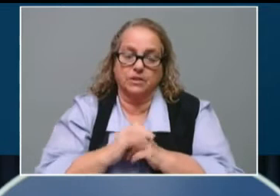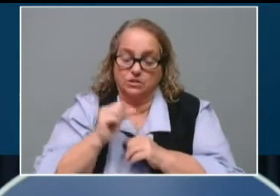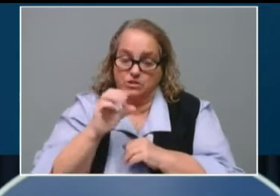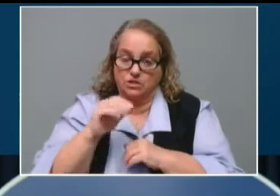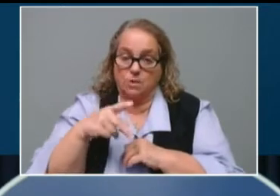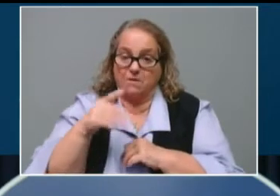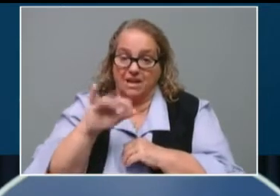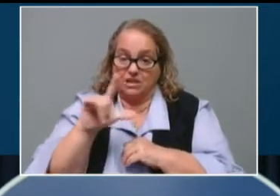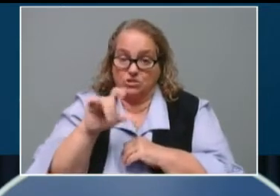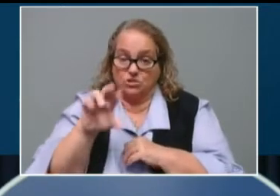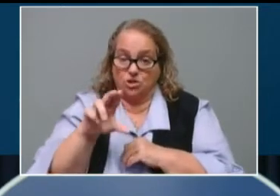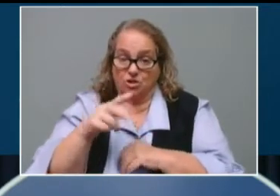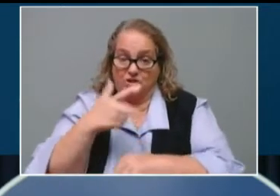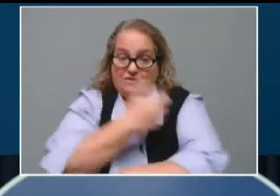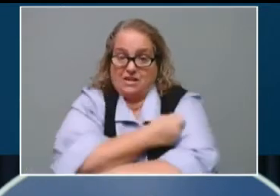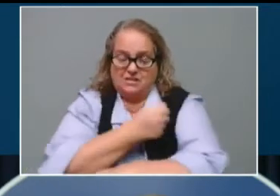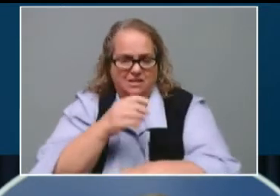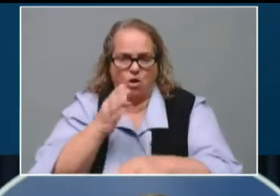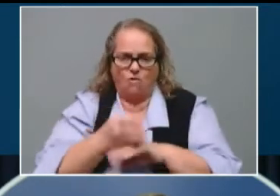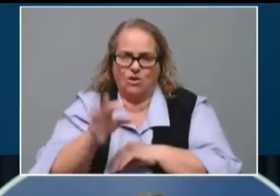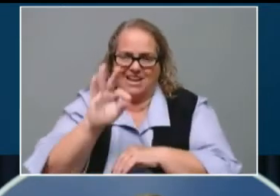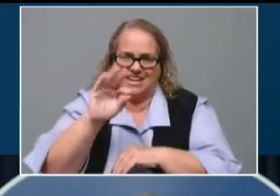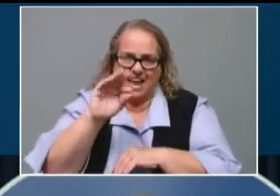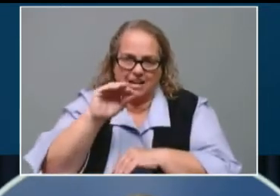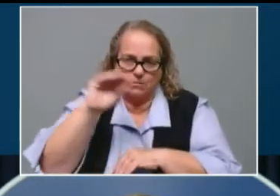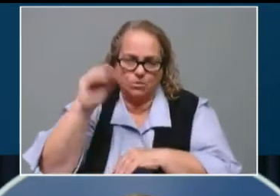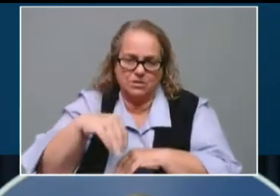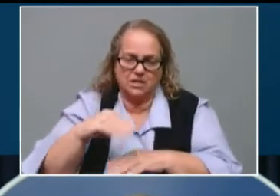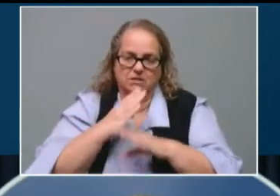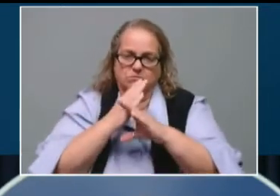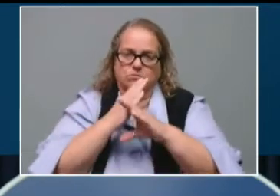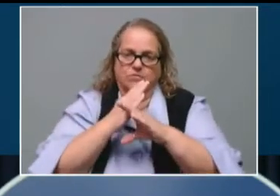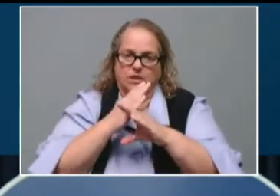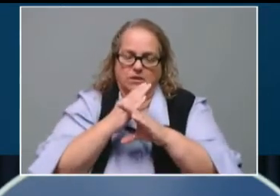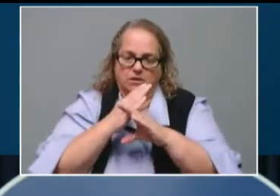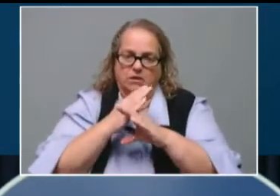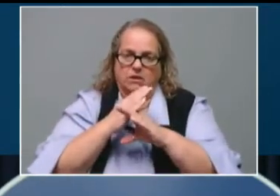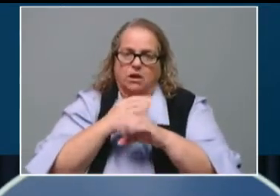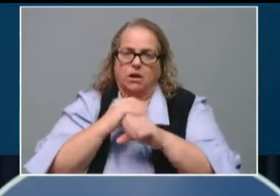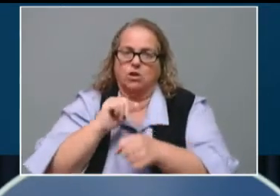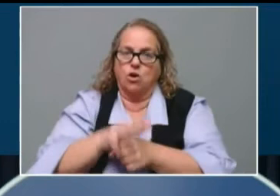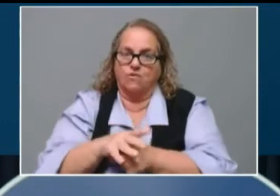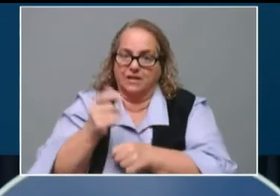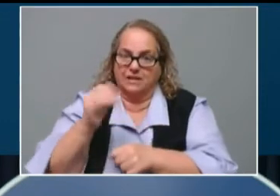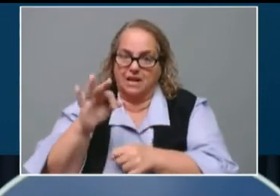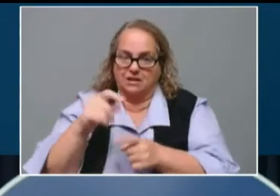90% effective at preventing covid 19 for 5 to 11 year olds. And the vaccine